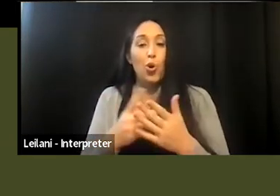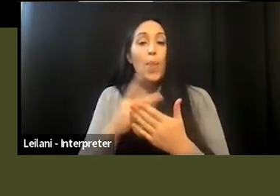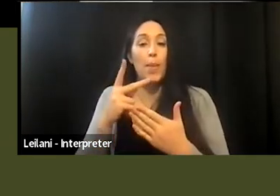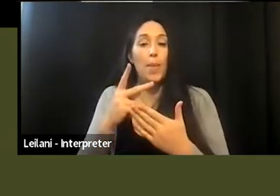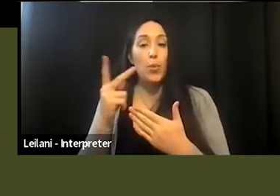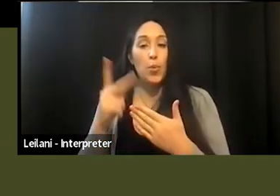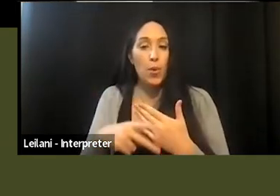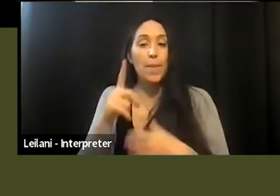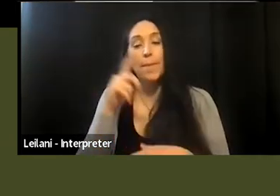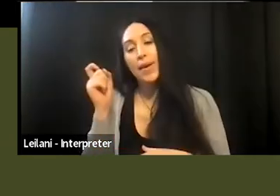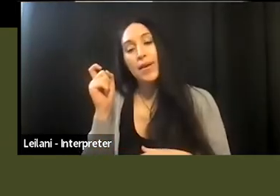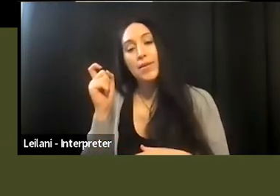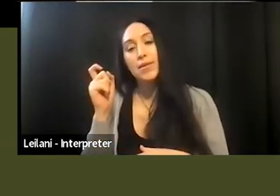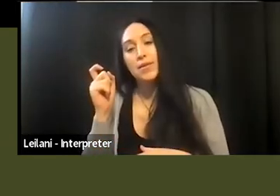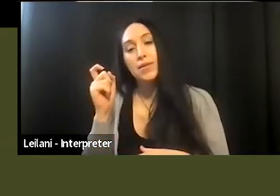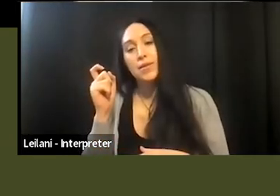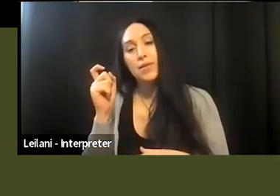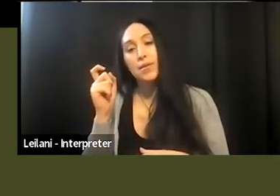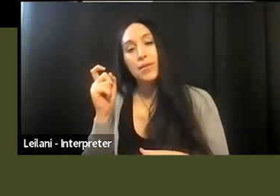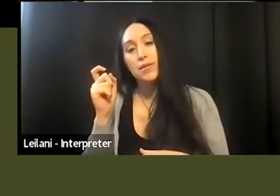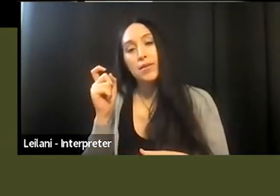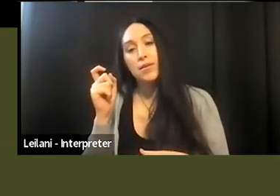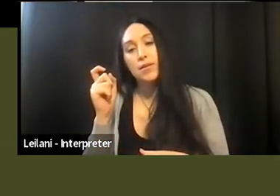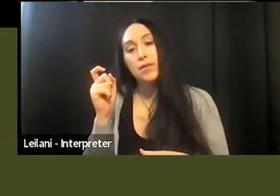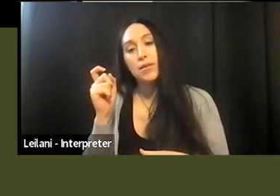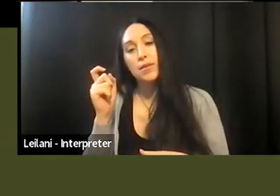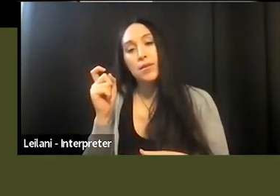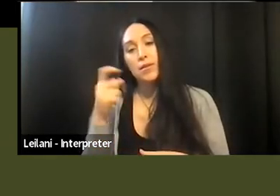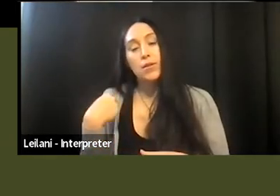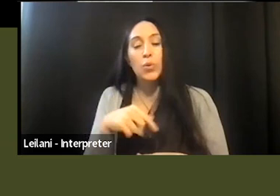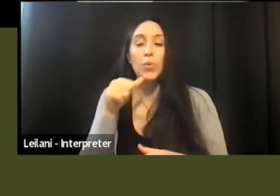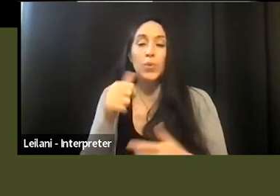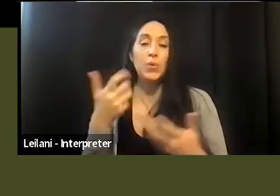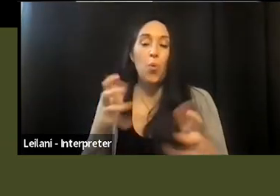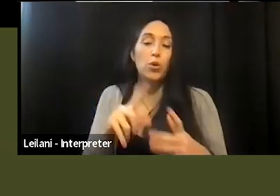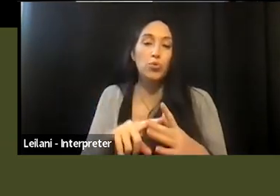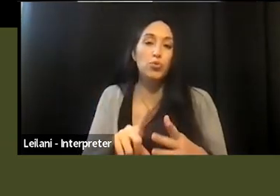when people had already taken off for vacation and holidays and things like that.